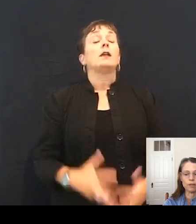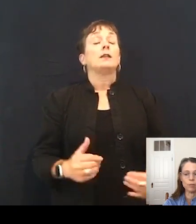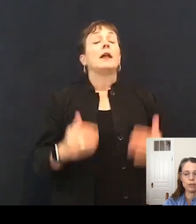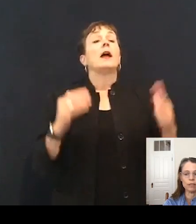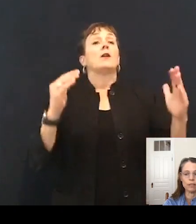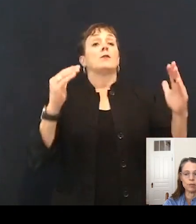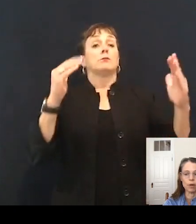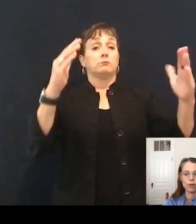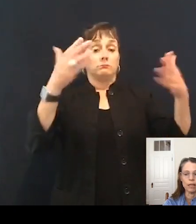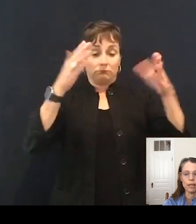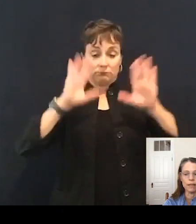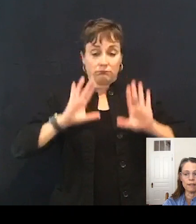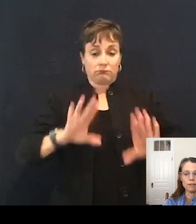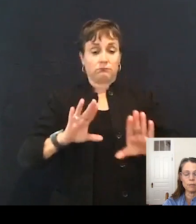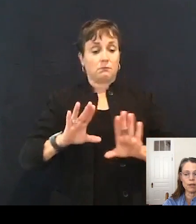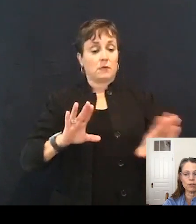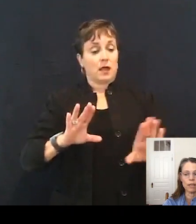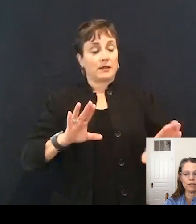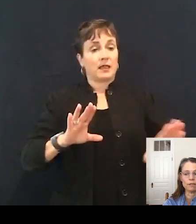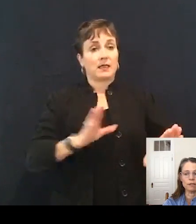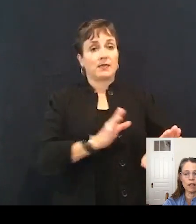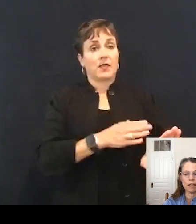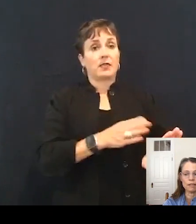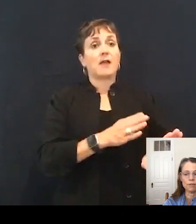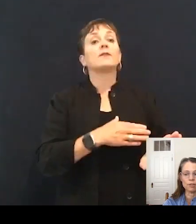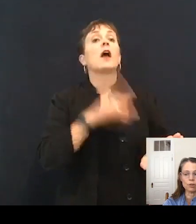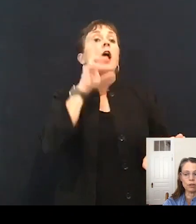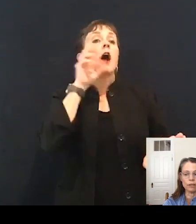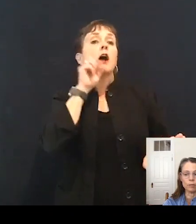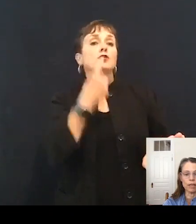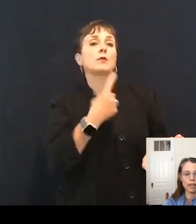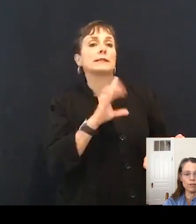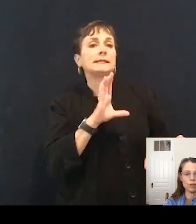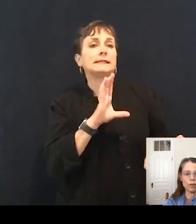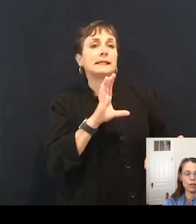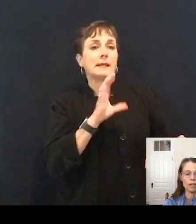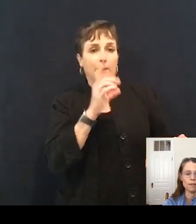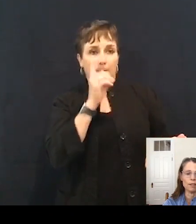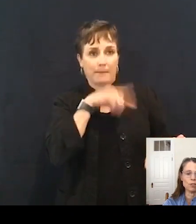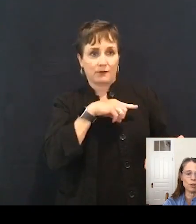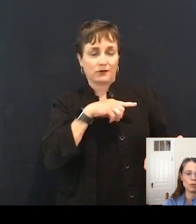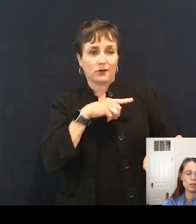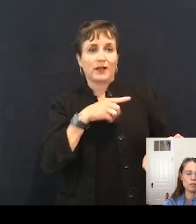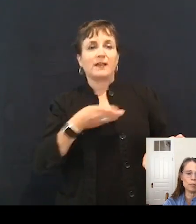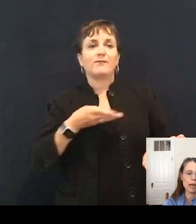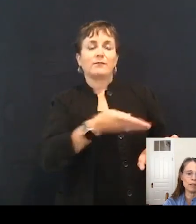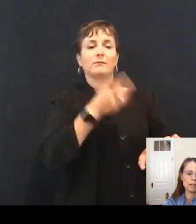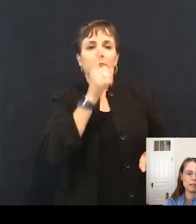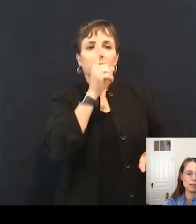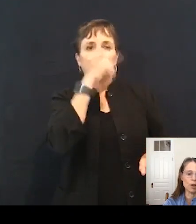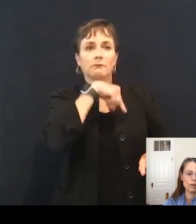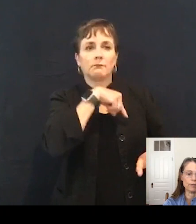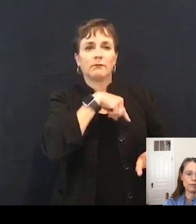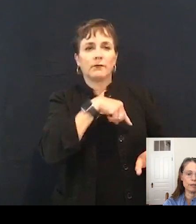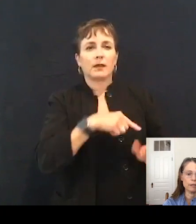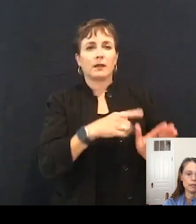and this mouse has lots of circling behavior that shows his balance is off.